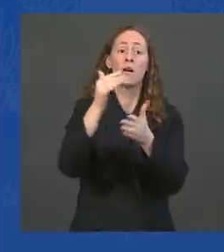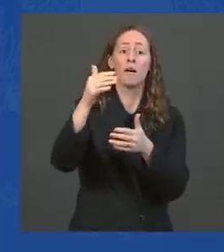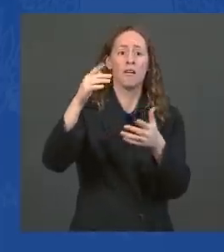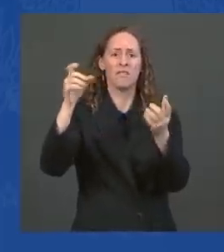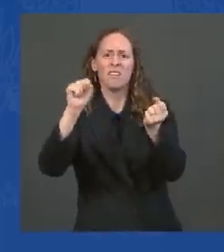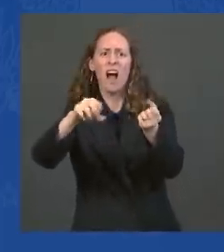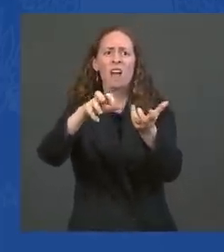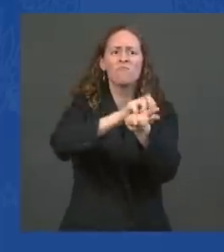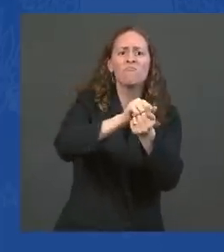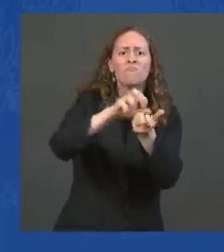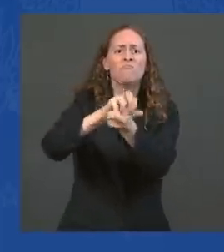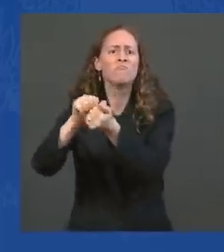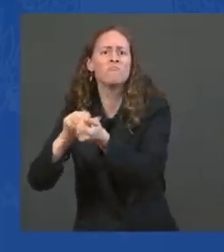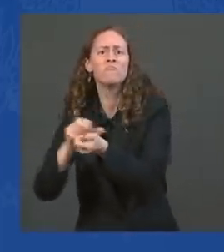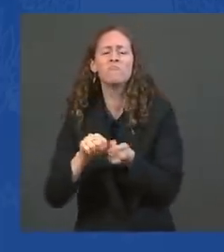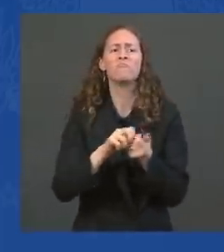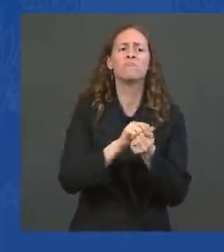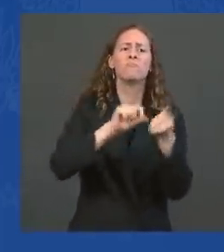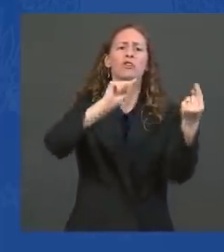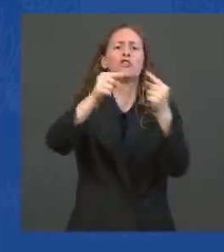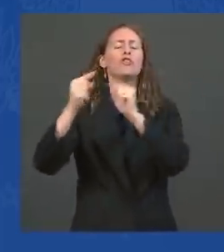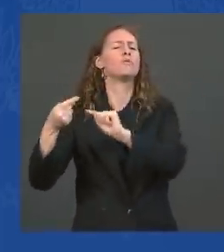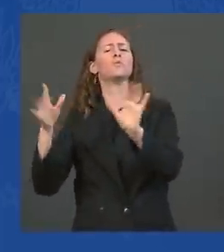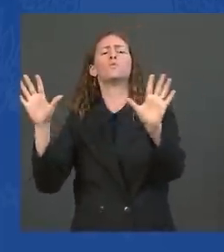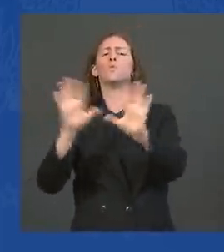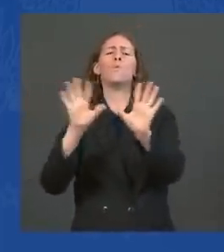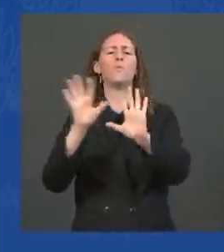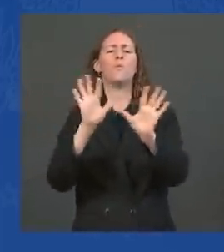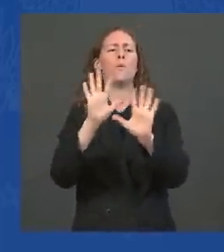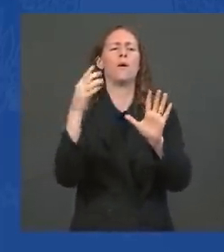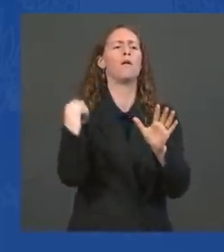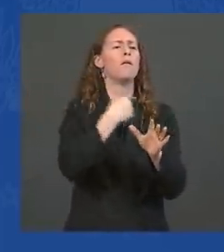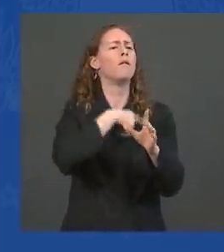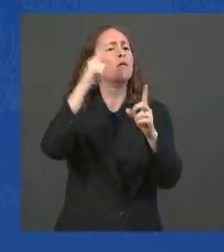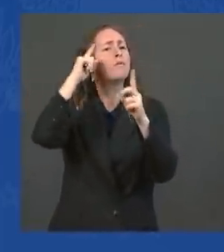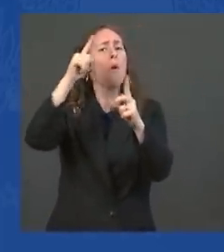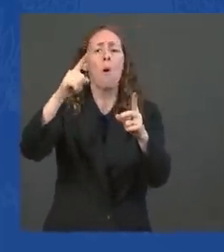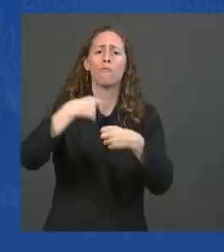And we will continue to meet all our nuclear non-proliferation obligations.